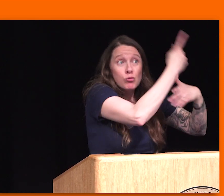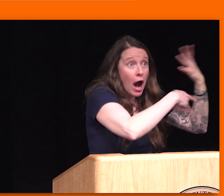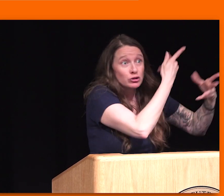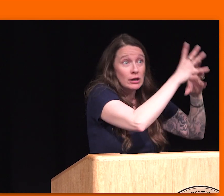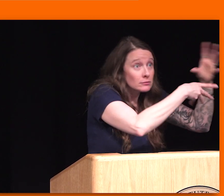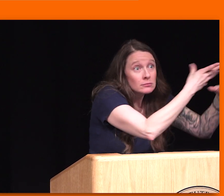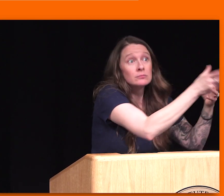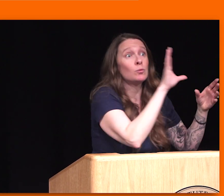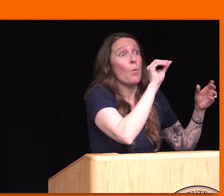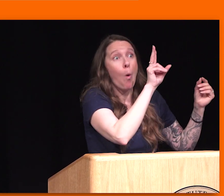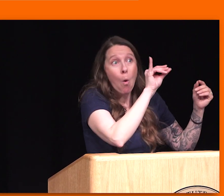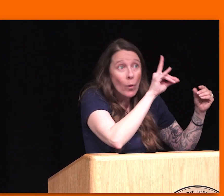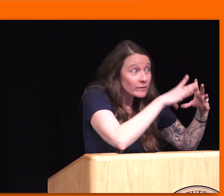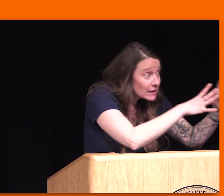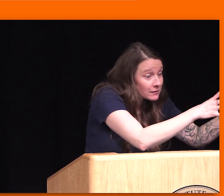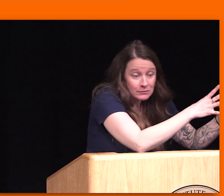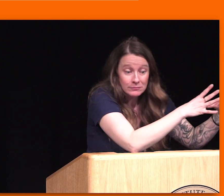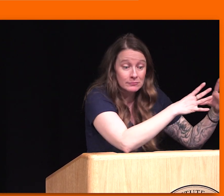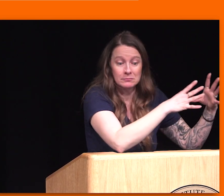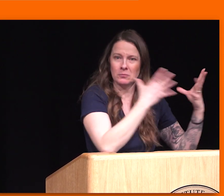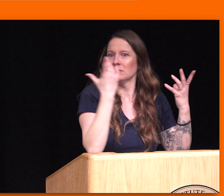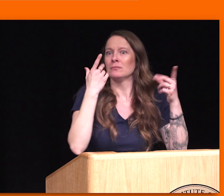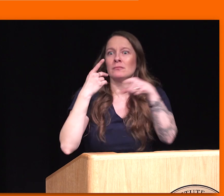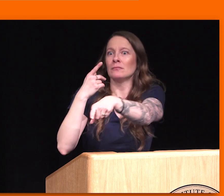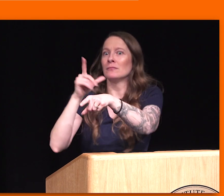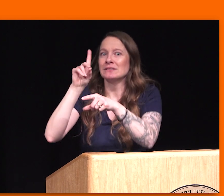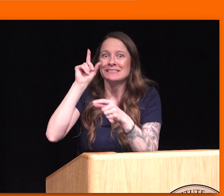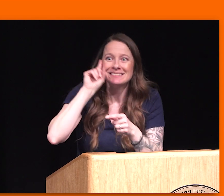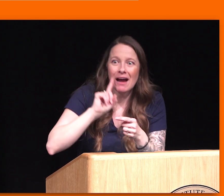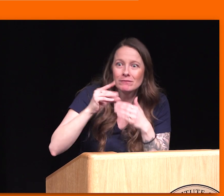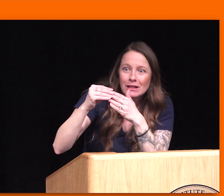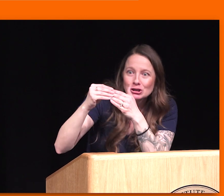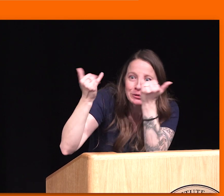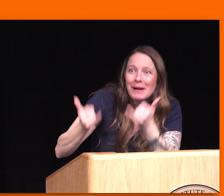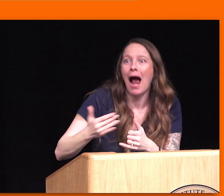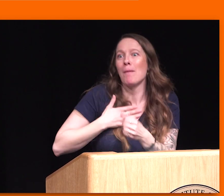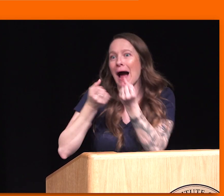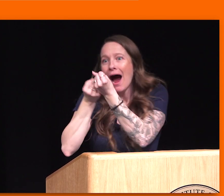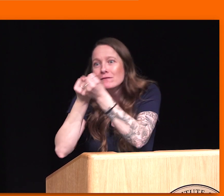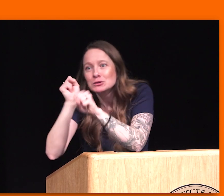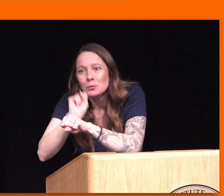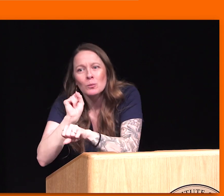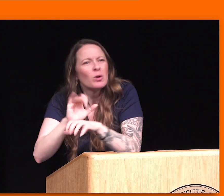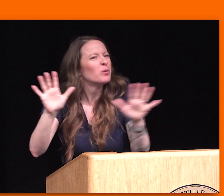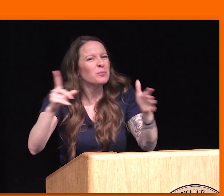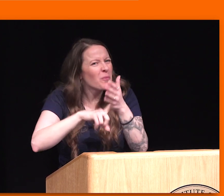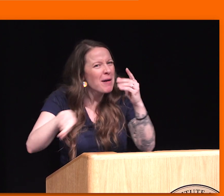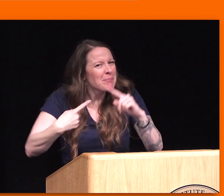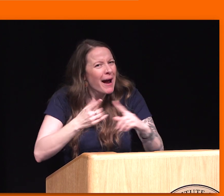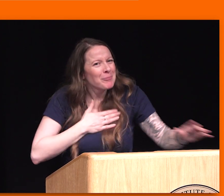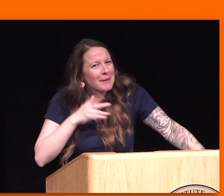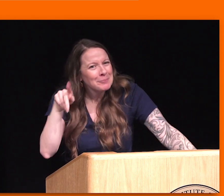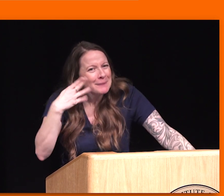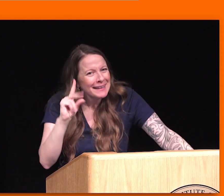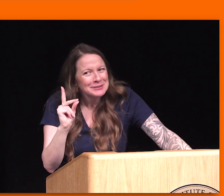So, with all of that, my project, COVID, Deaf Leadership Now, my advocacy work,